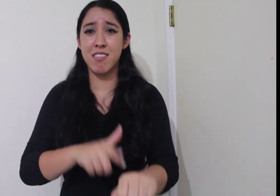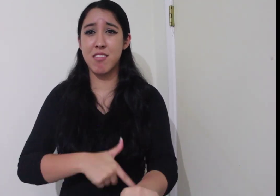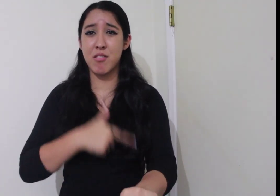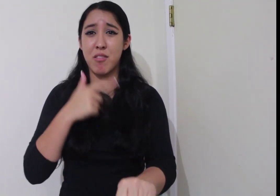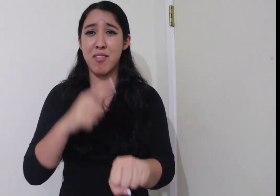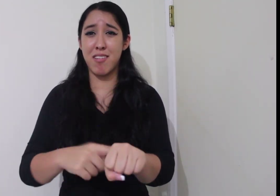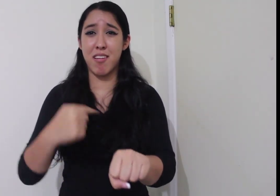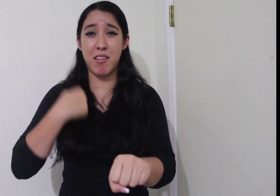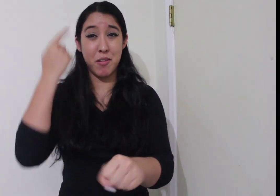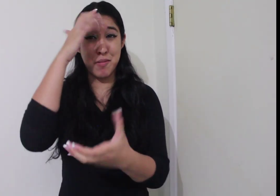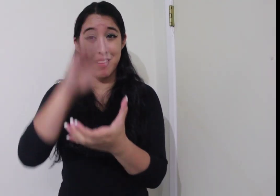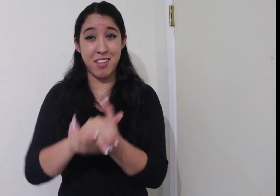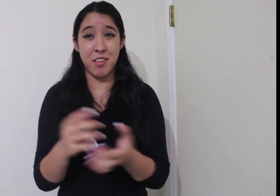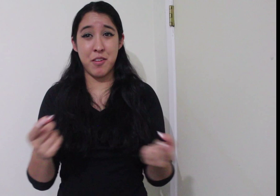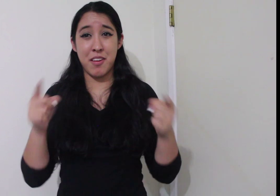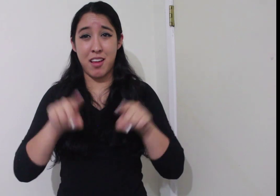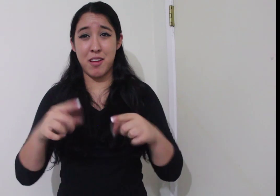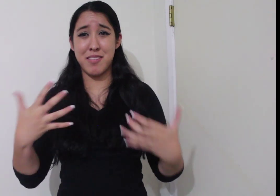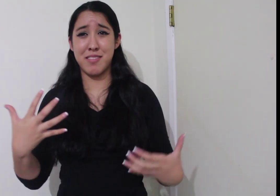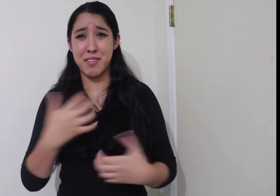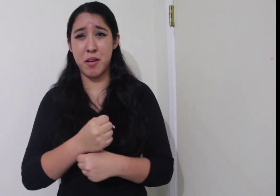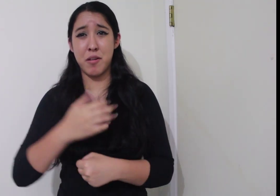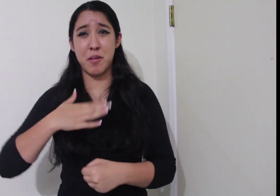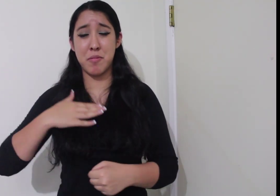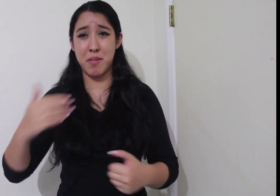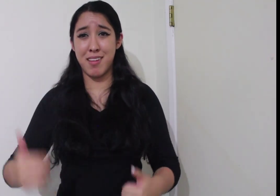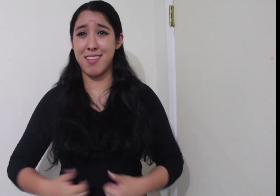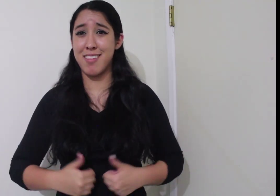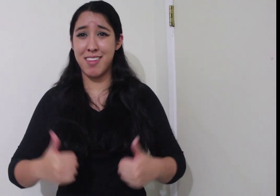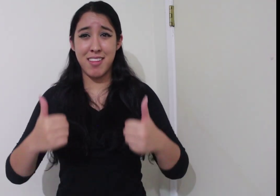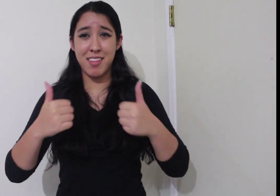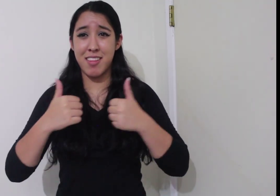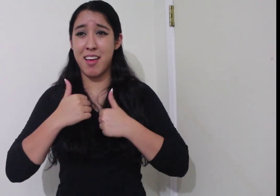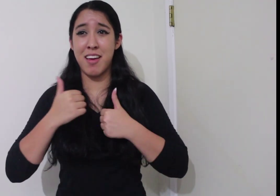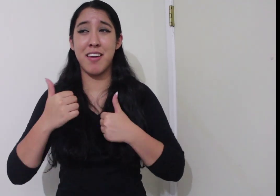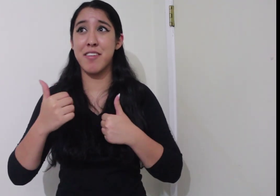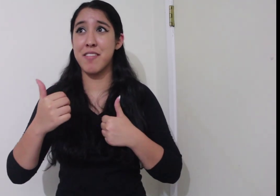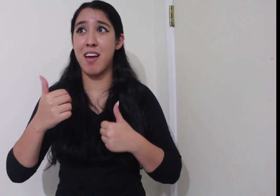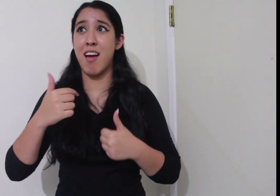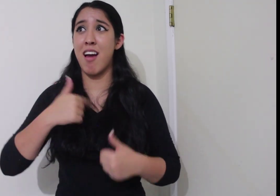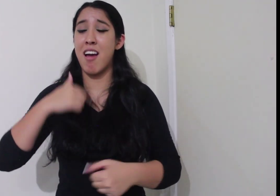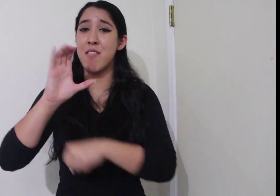For a while, I believed that that was all I was.